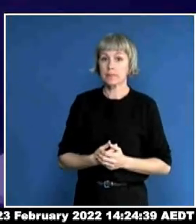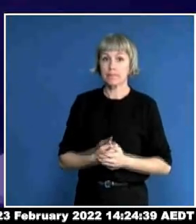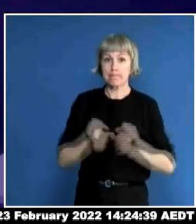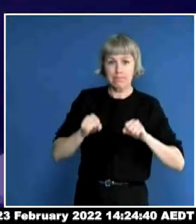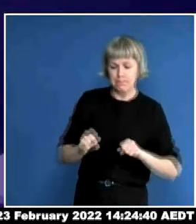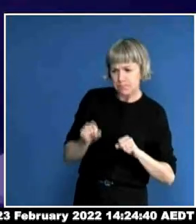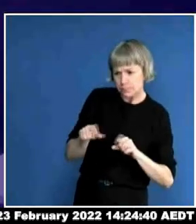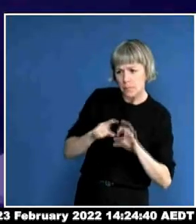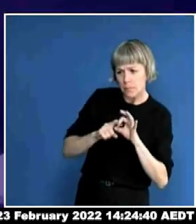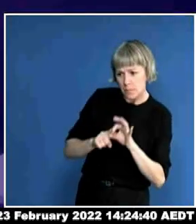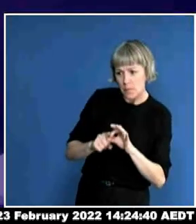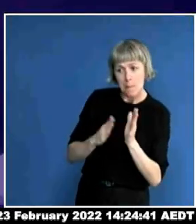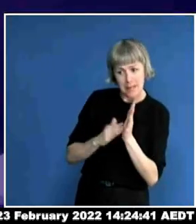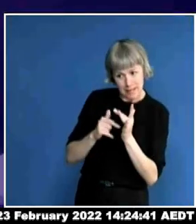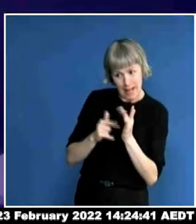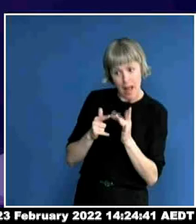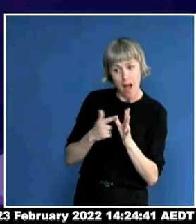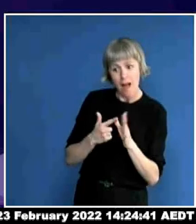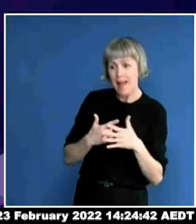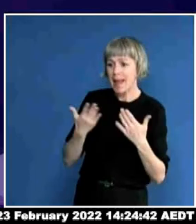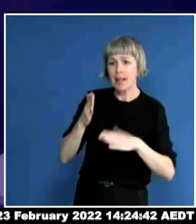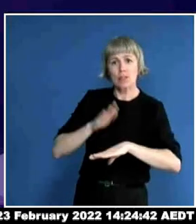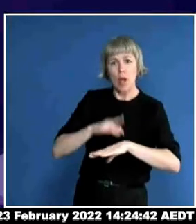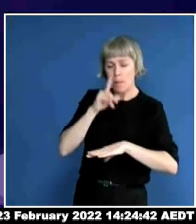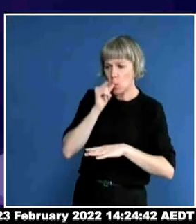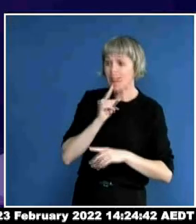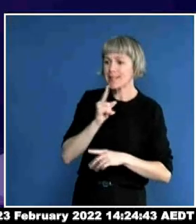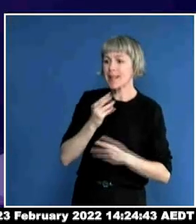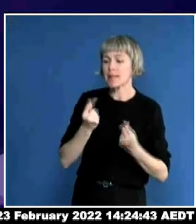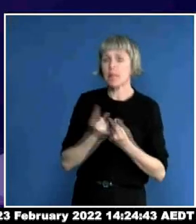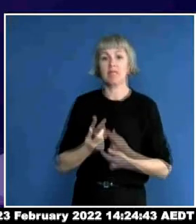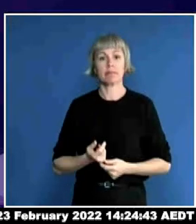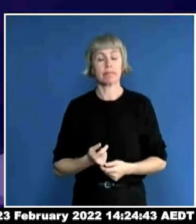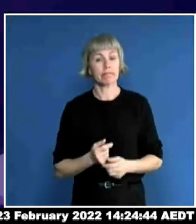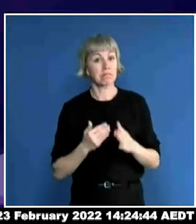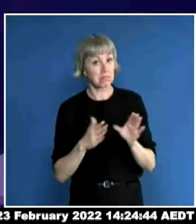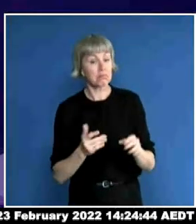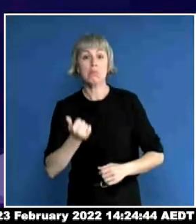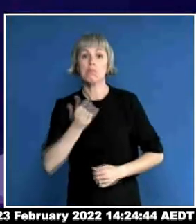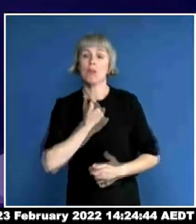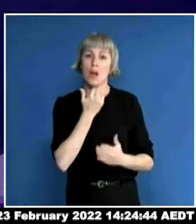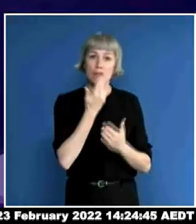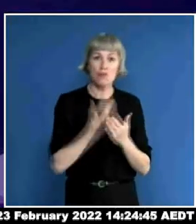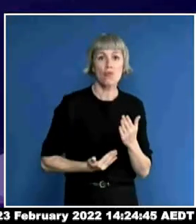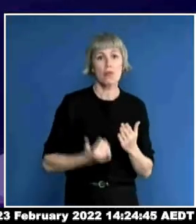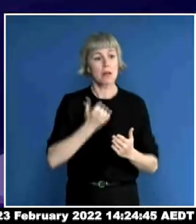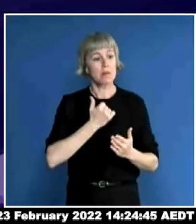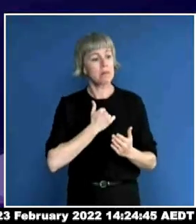so. MZIA: This is my story and it's the story of other people, other participants of